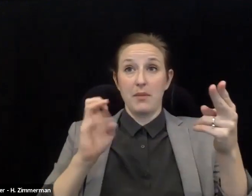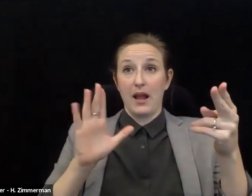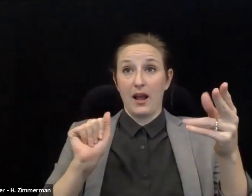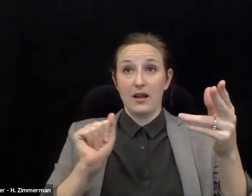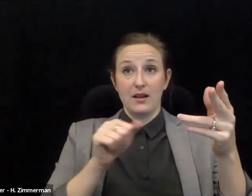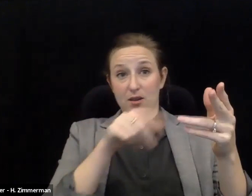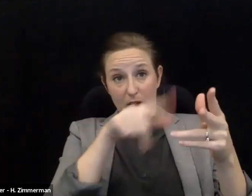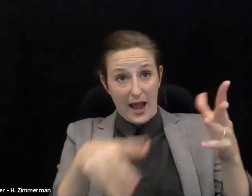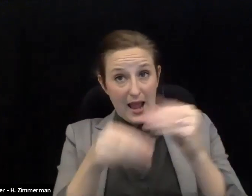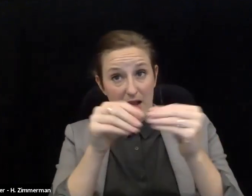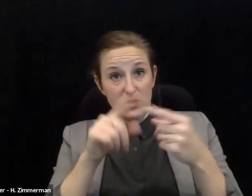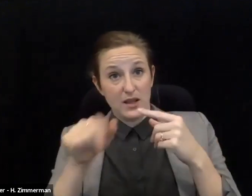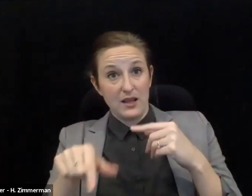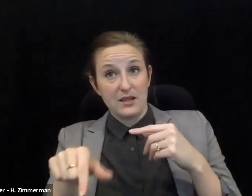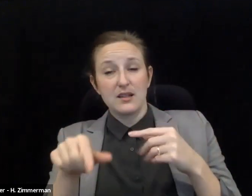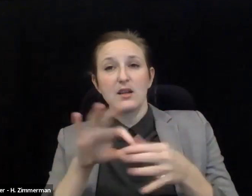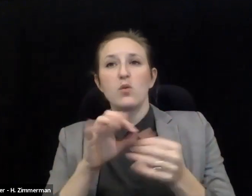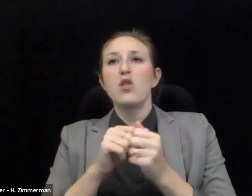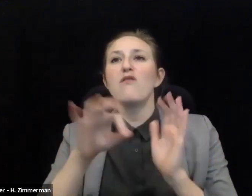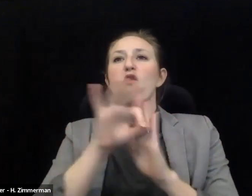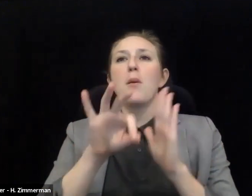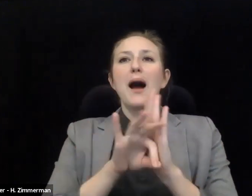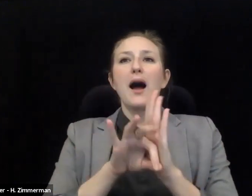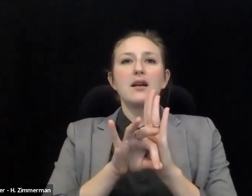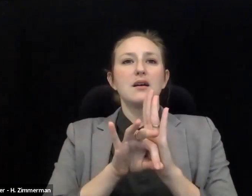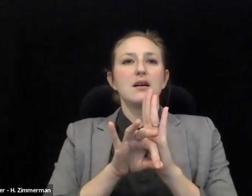to this in terms of the format that you exchange programs,